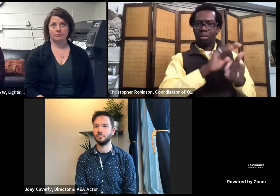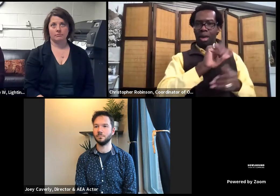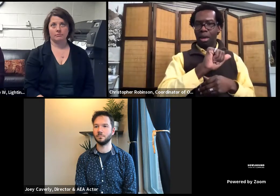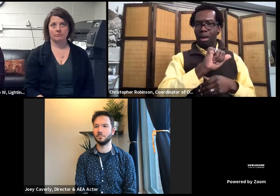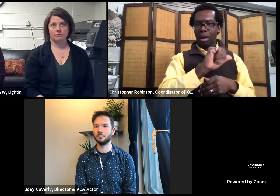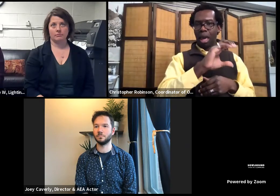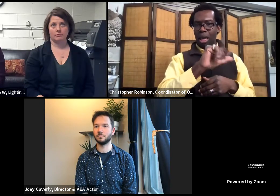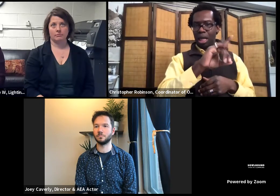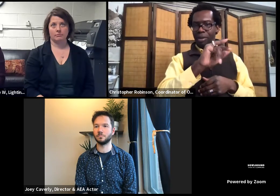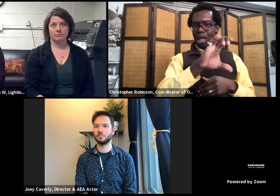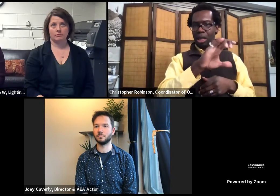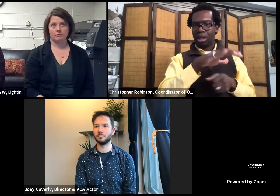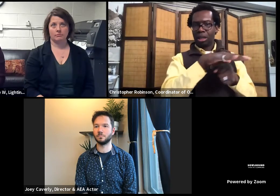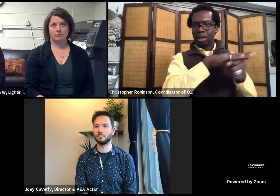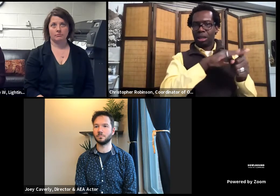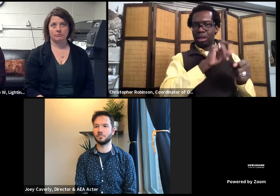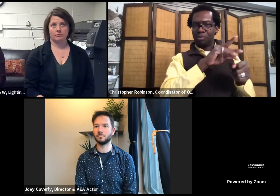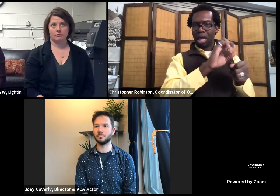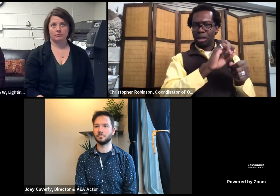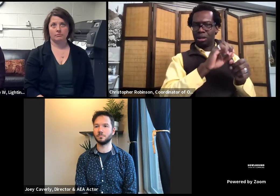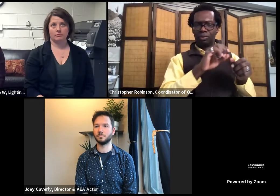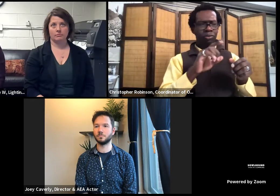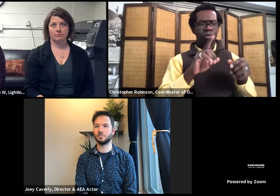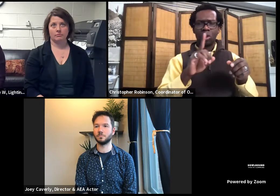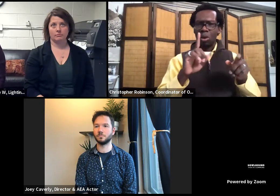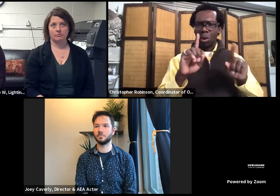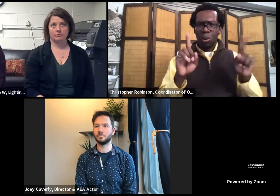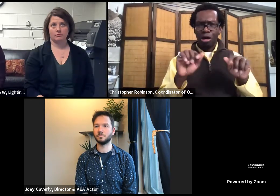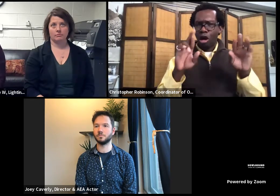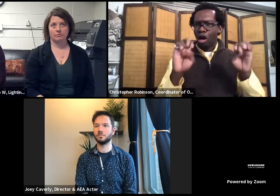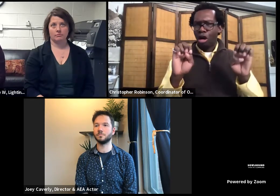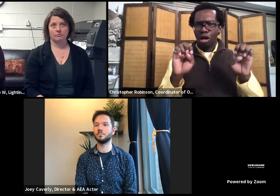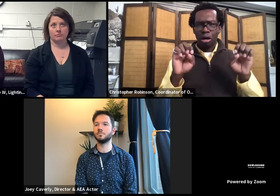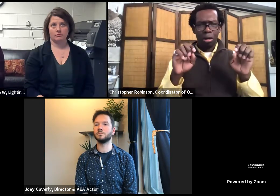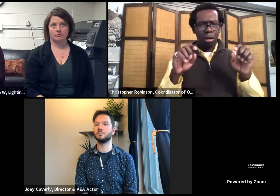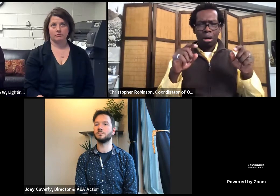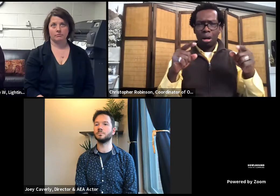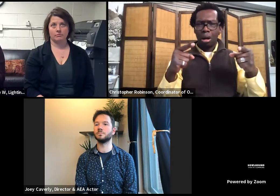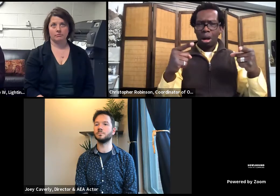the thing about the different core fields of interpreting. There's medical, and legal,